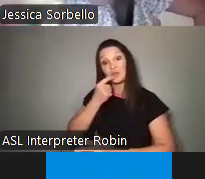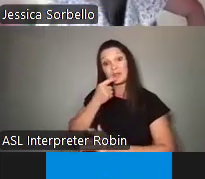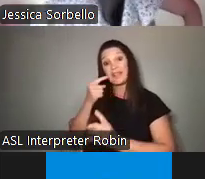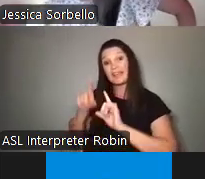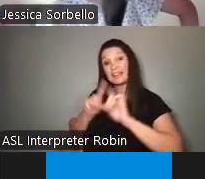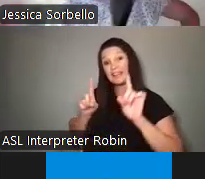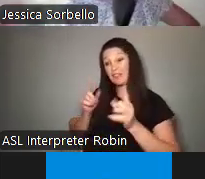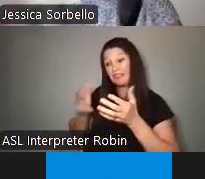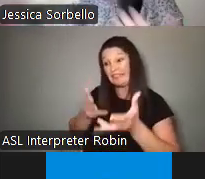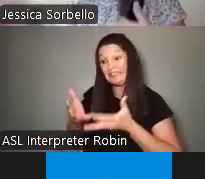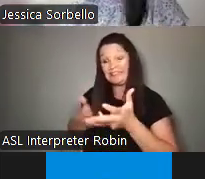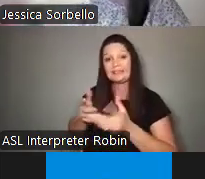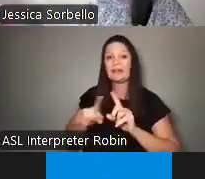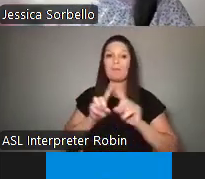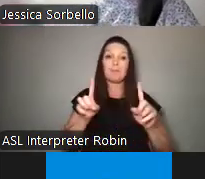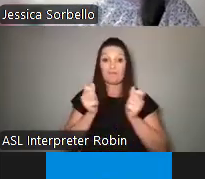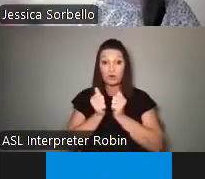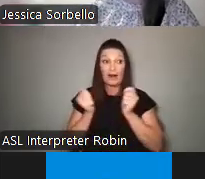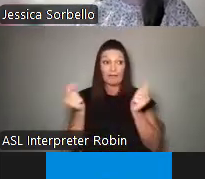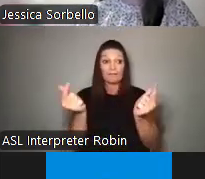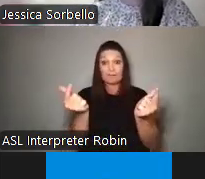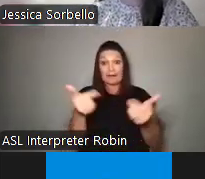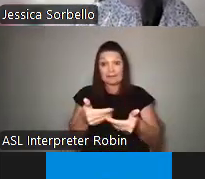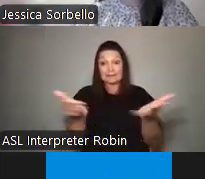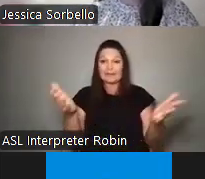asking questions is likely to illicit a lot